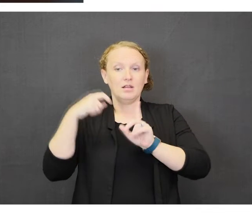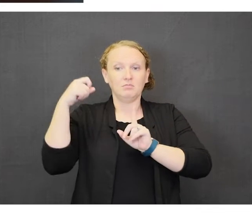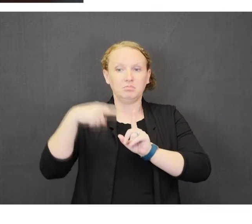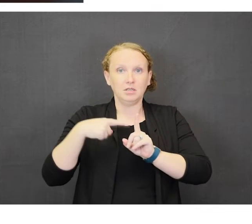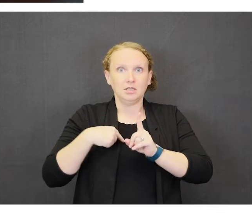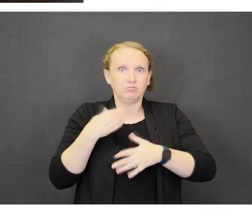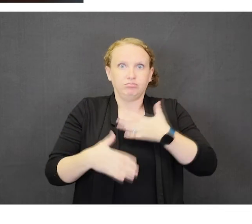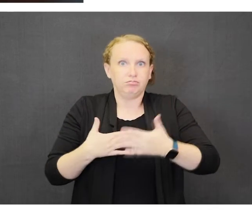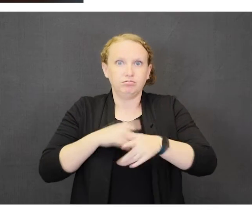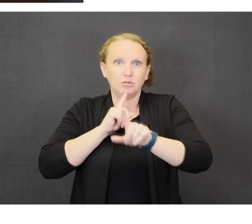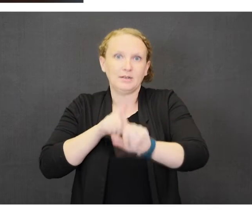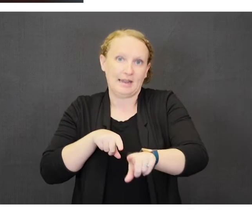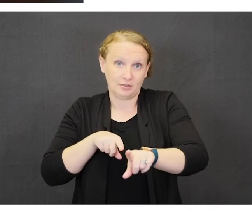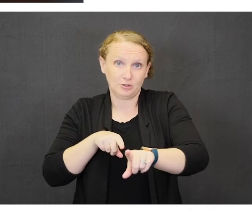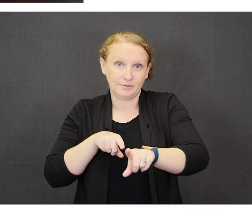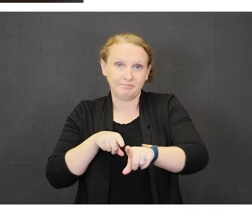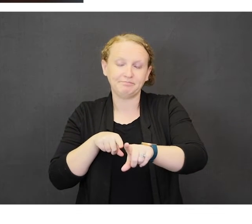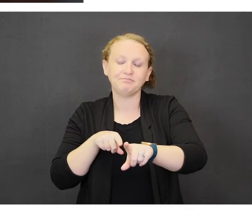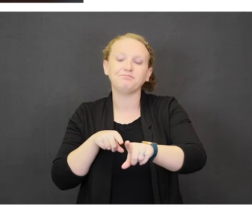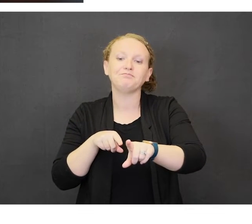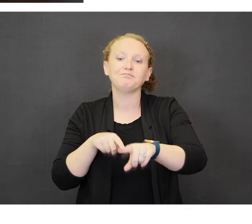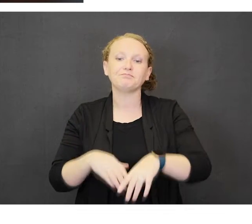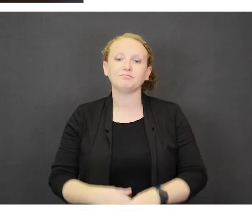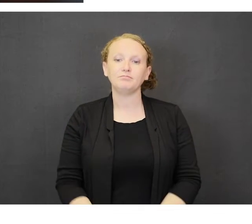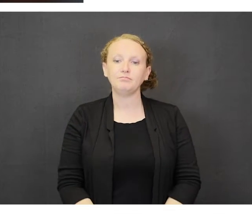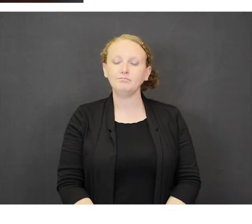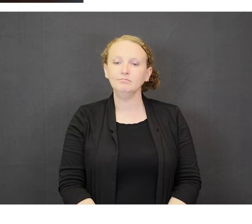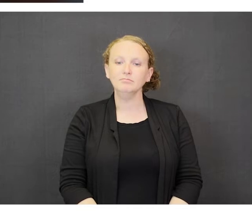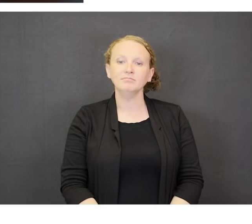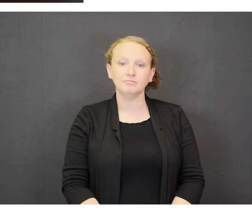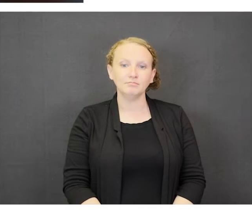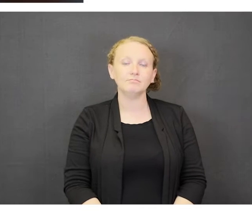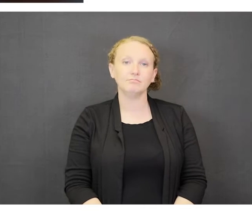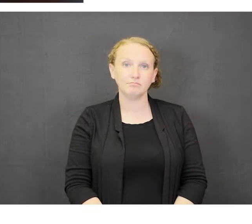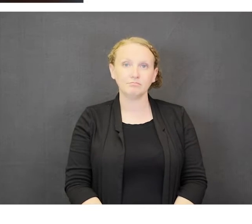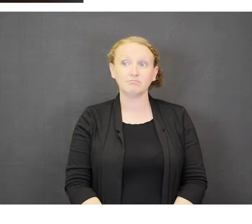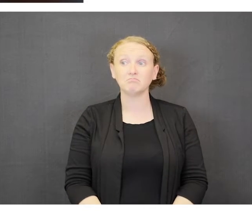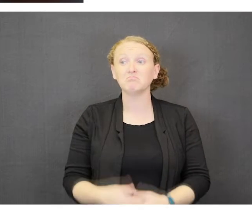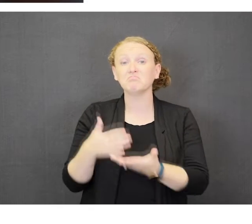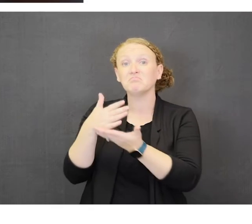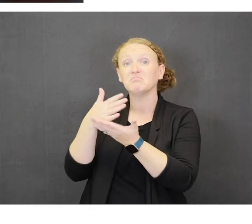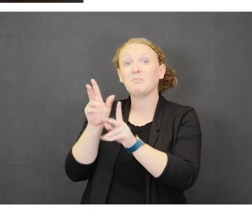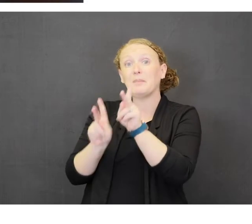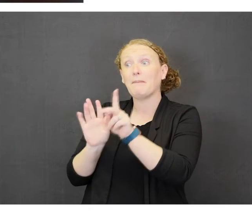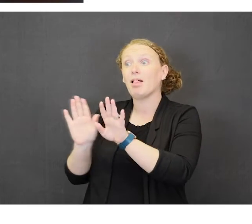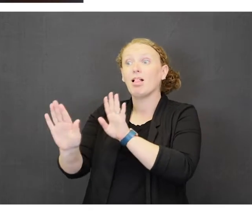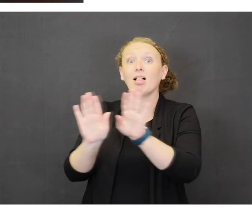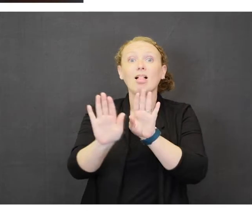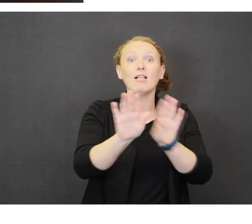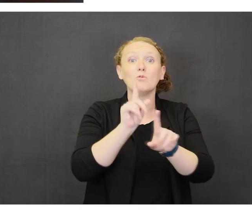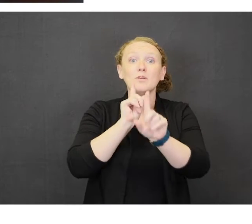that occurs in our bodies so some of us In our reaction we start to move into a fight